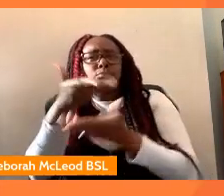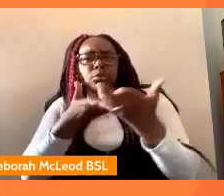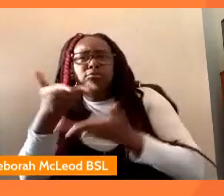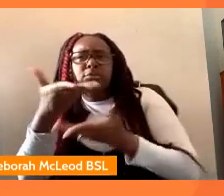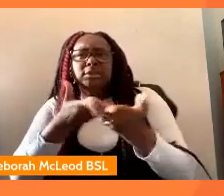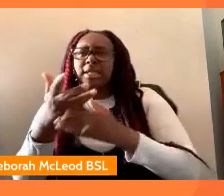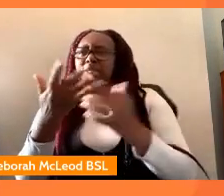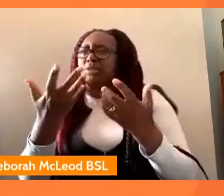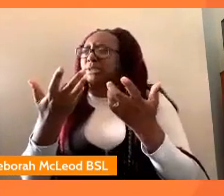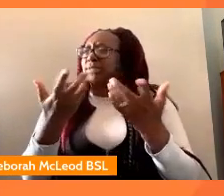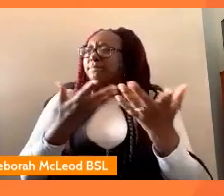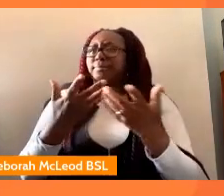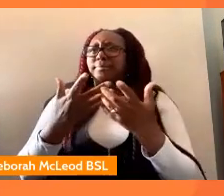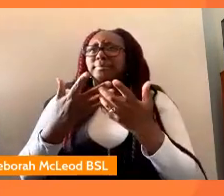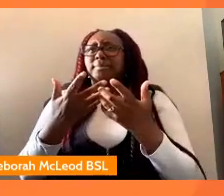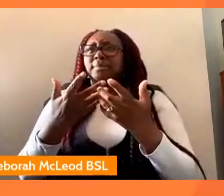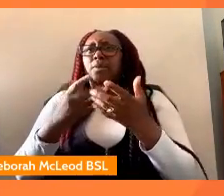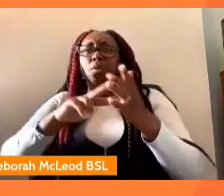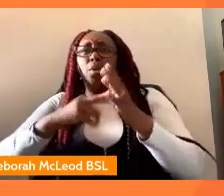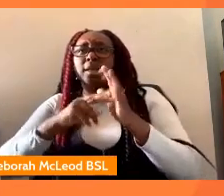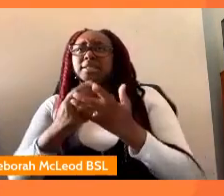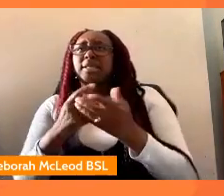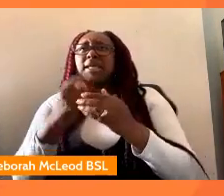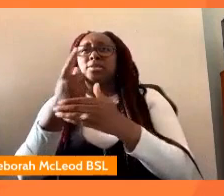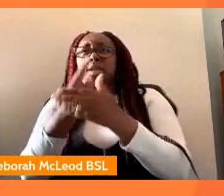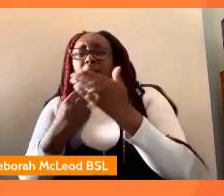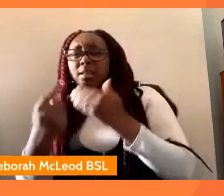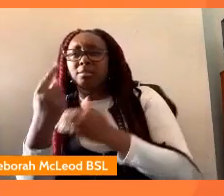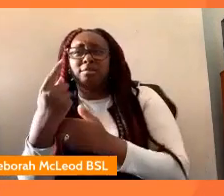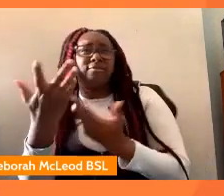how does every organisation or individual artist actually overcome